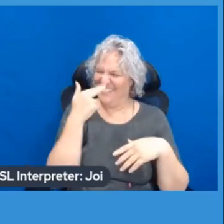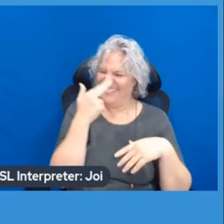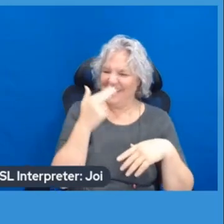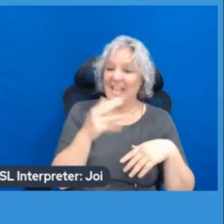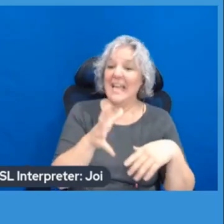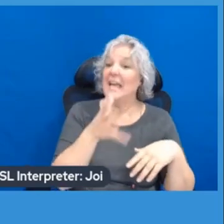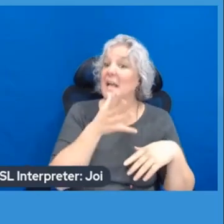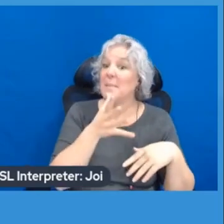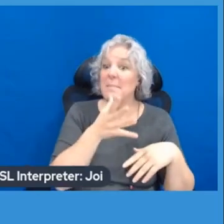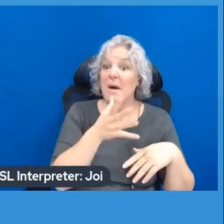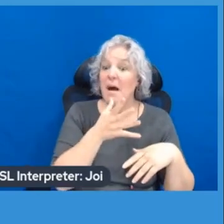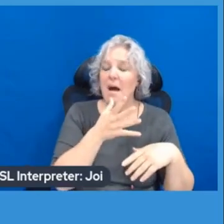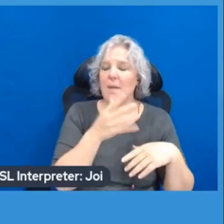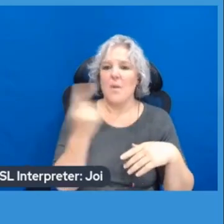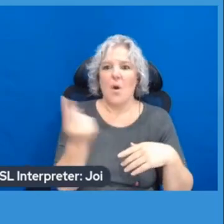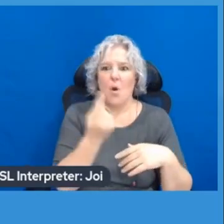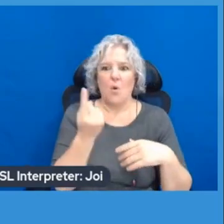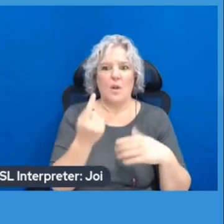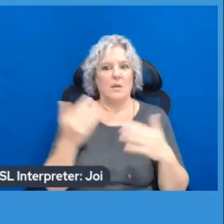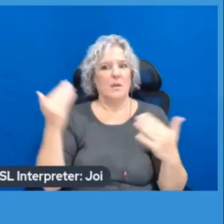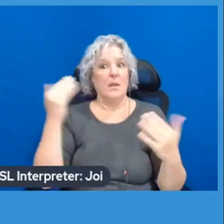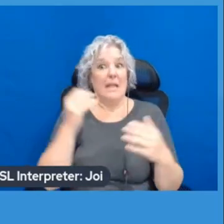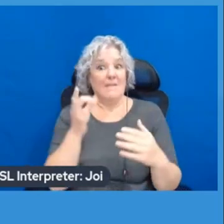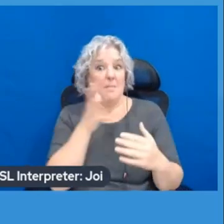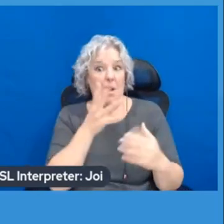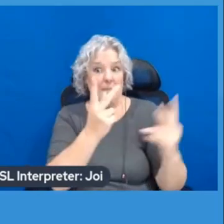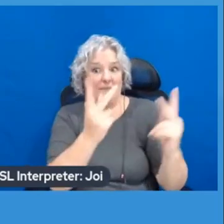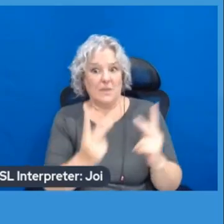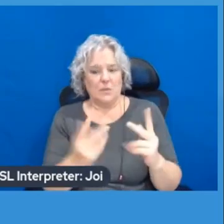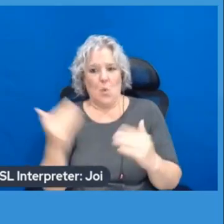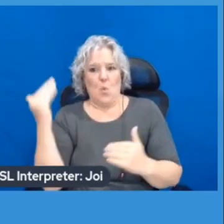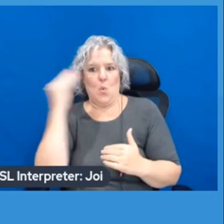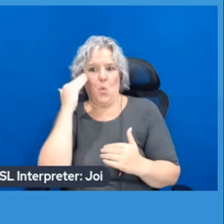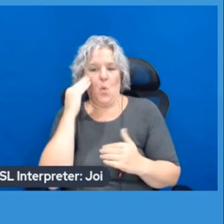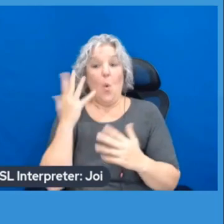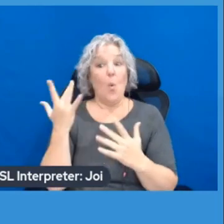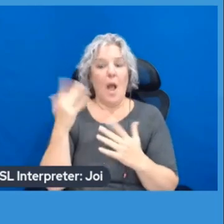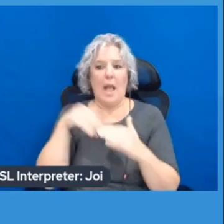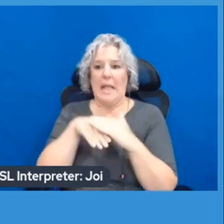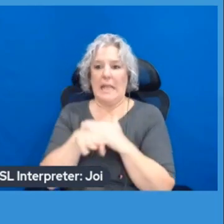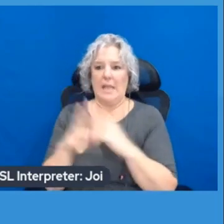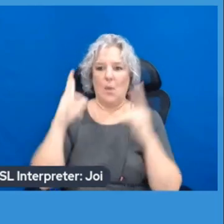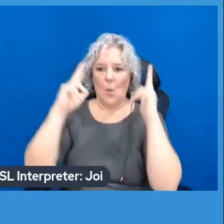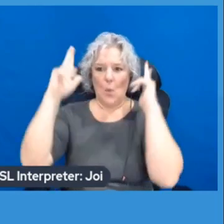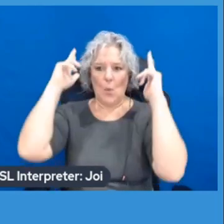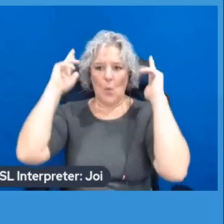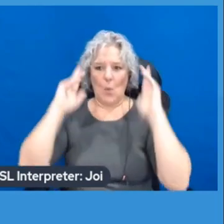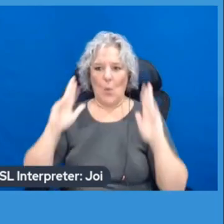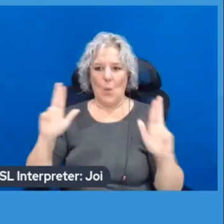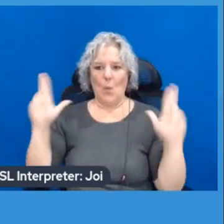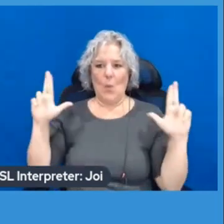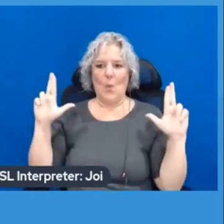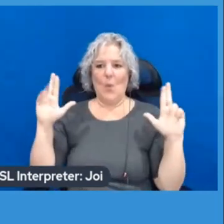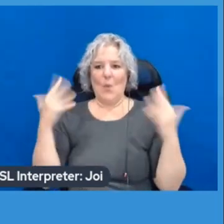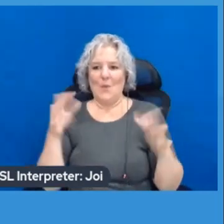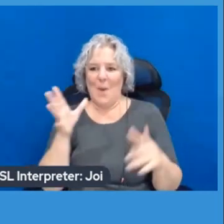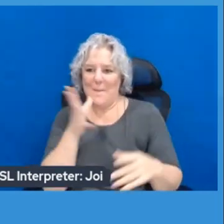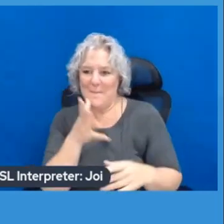was planning to visit when he showed up in the office with a haircut. We knew that his wedding anniversary to his Donna